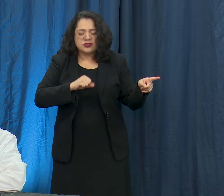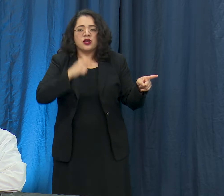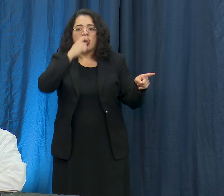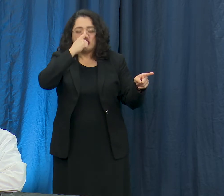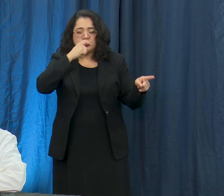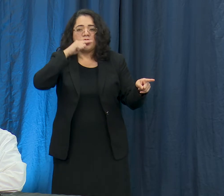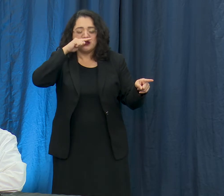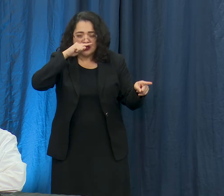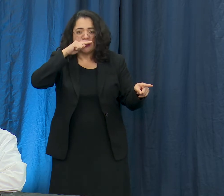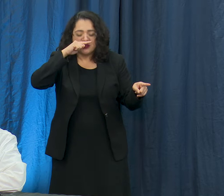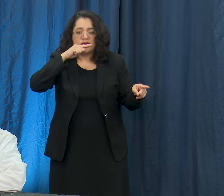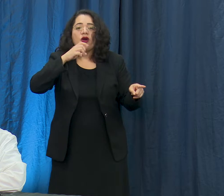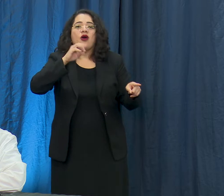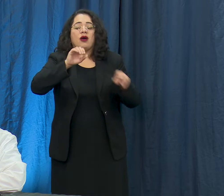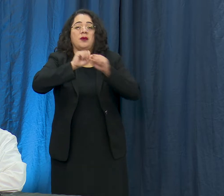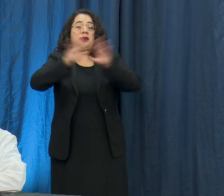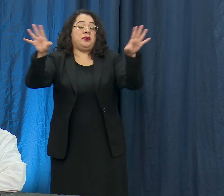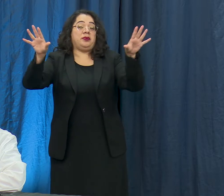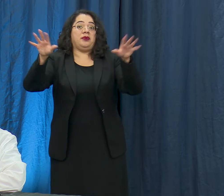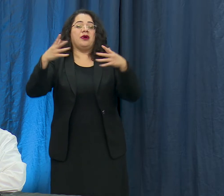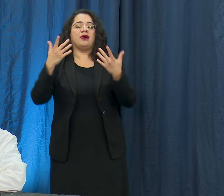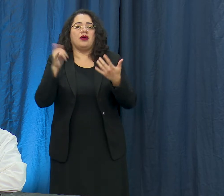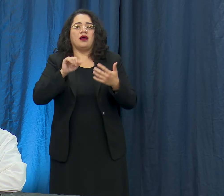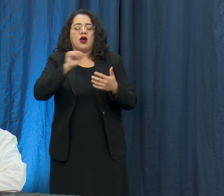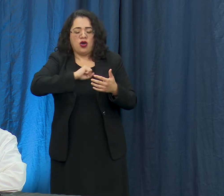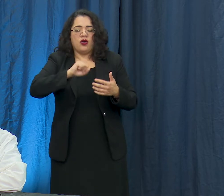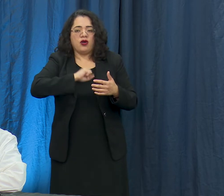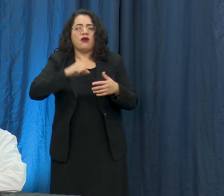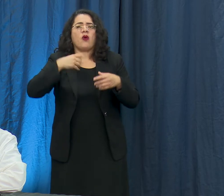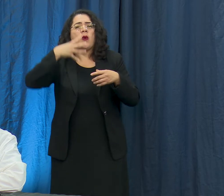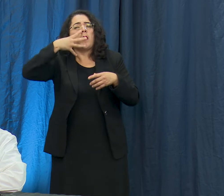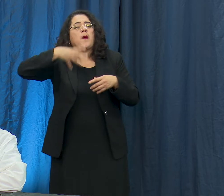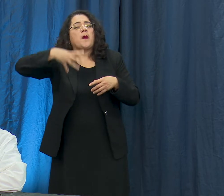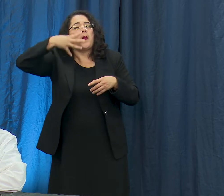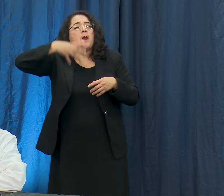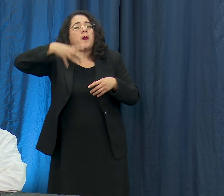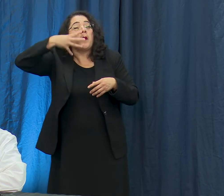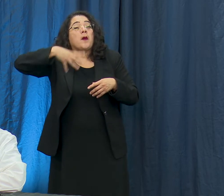likely to have COVID-19 so that's what makes you a close contact. If you are a